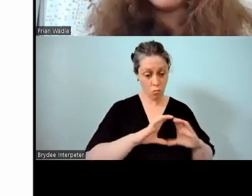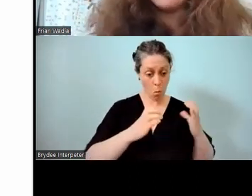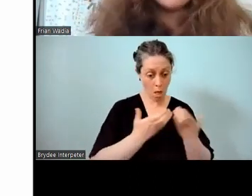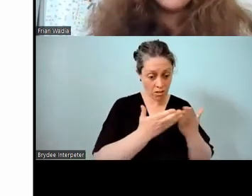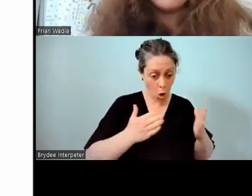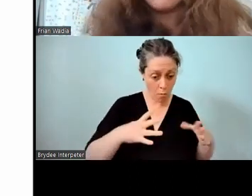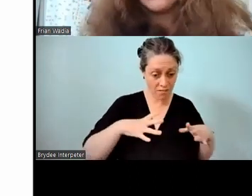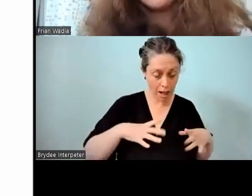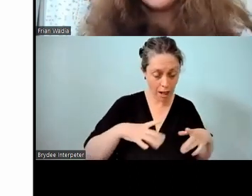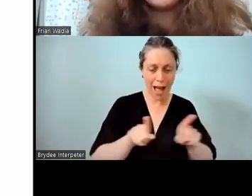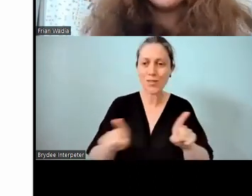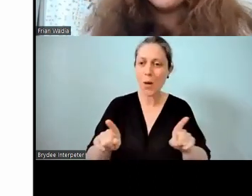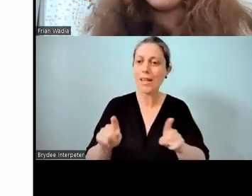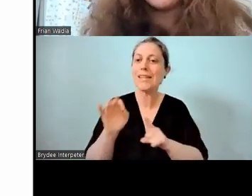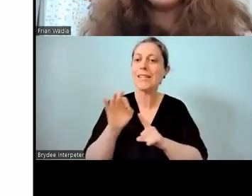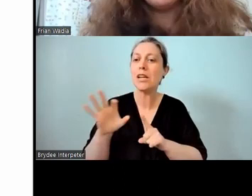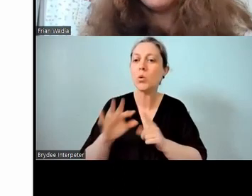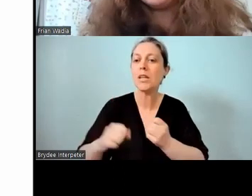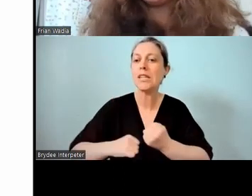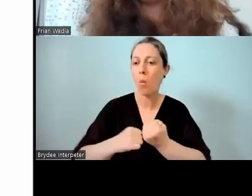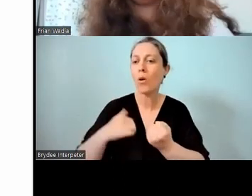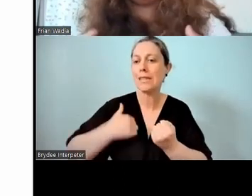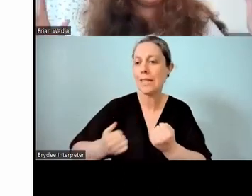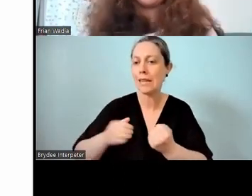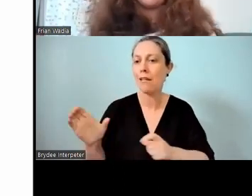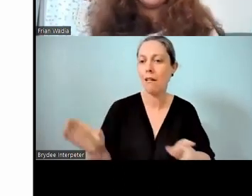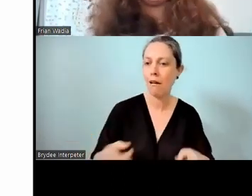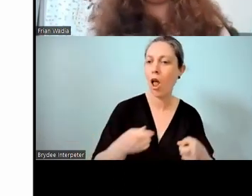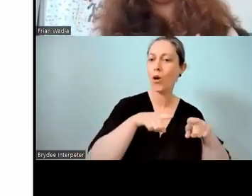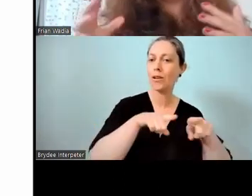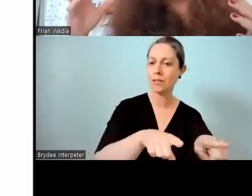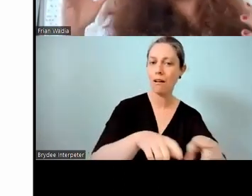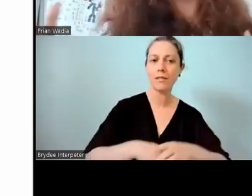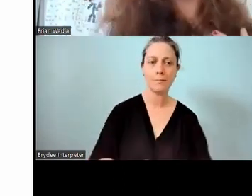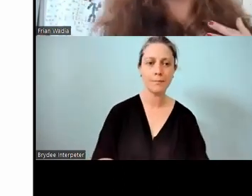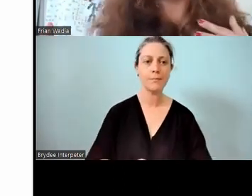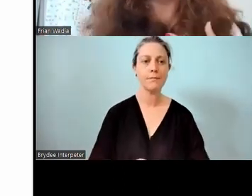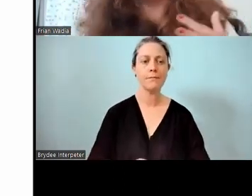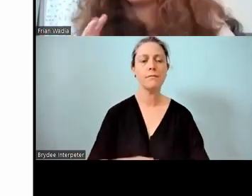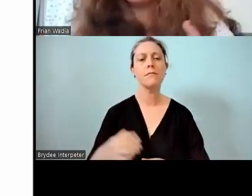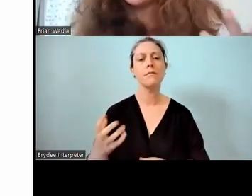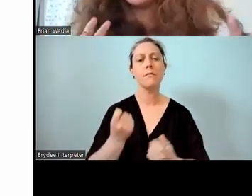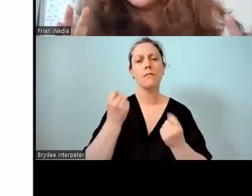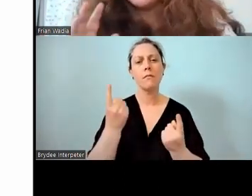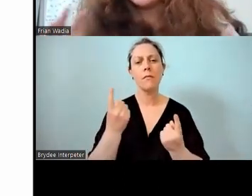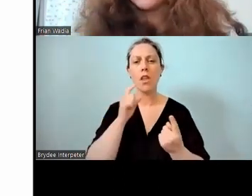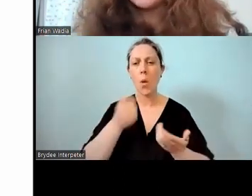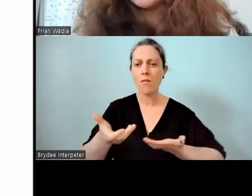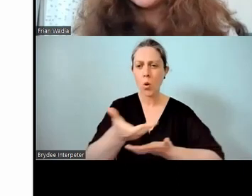Control is all about agency, student whānau voice. You know, when you have the IEPs, when you have those even correros and interactions,